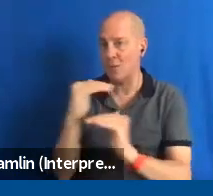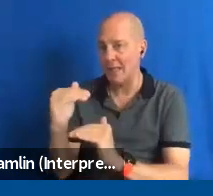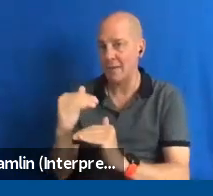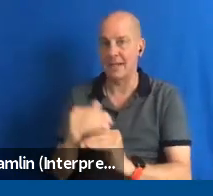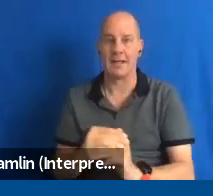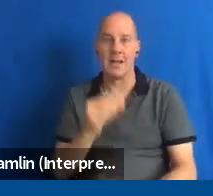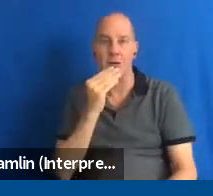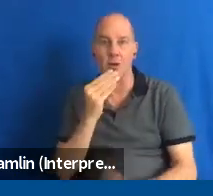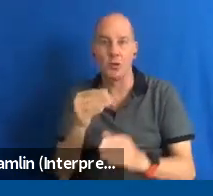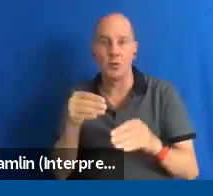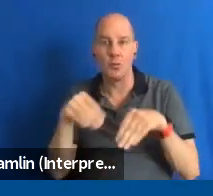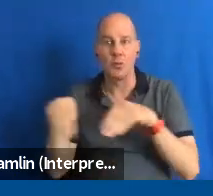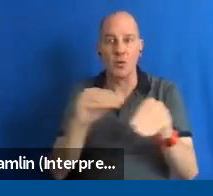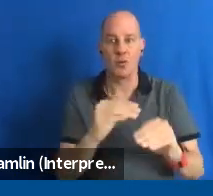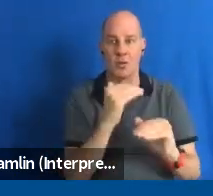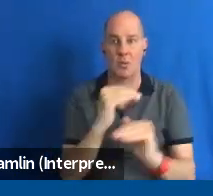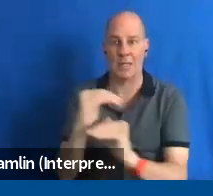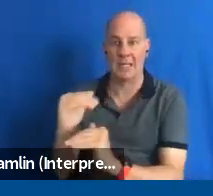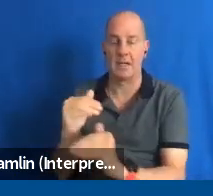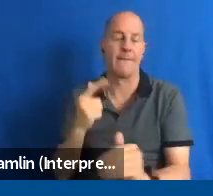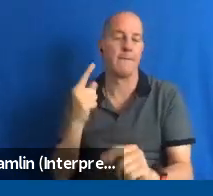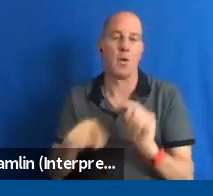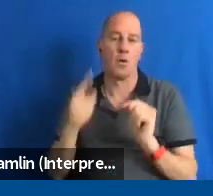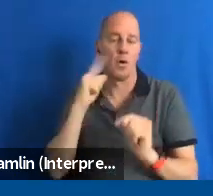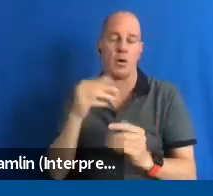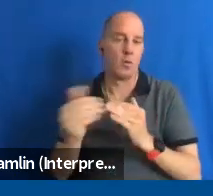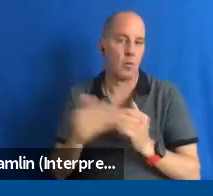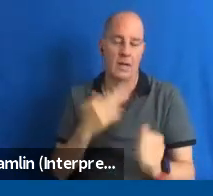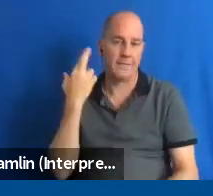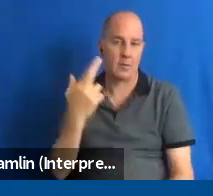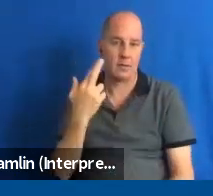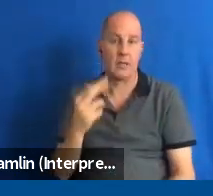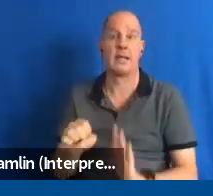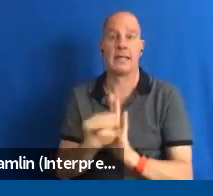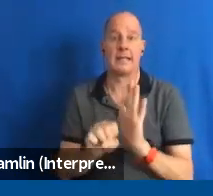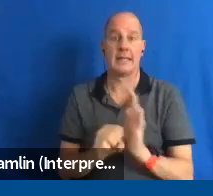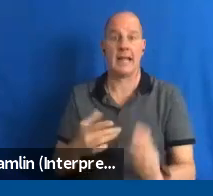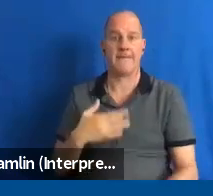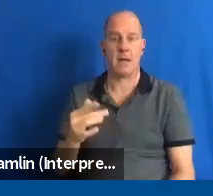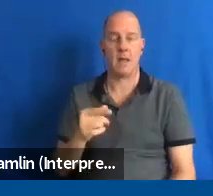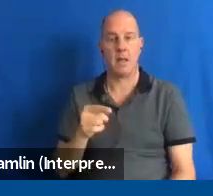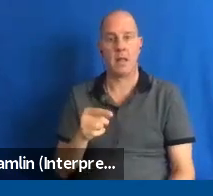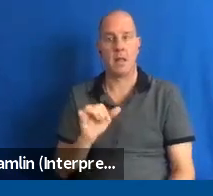limited for whatever reason. So the state felt like they wanted to develop a program that was